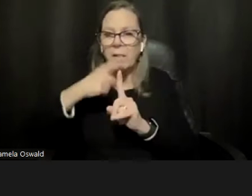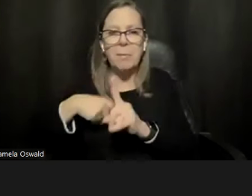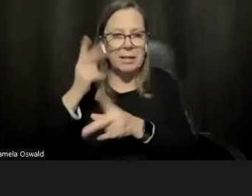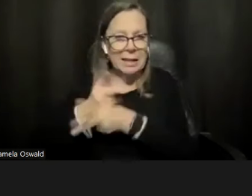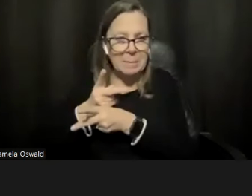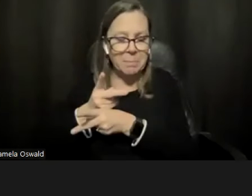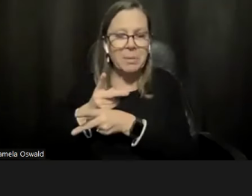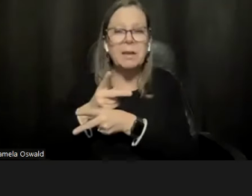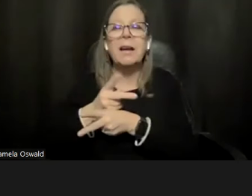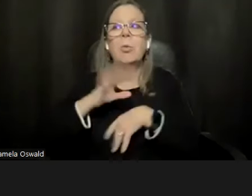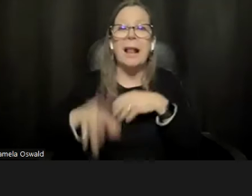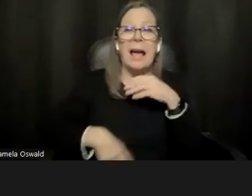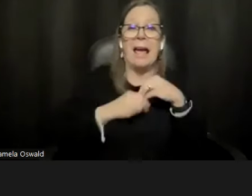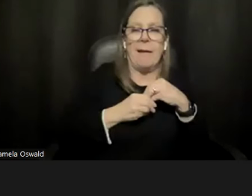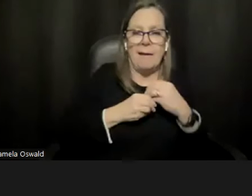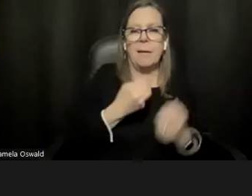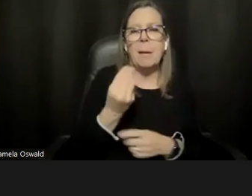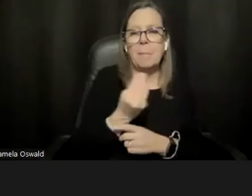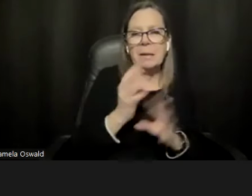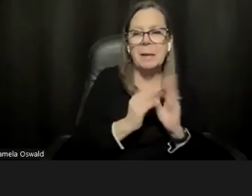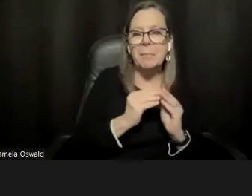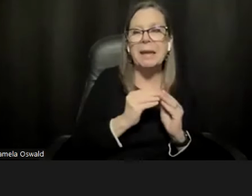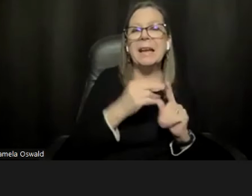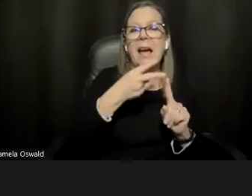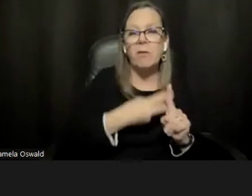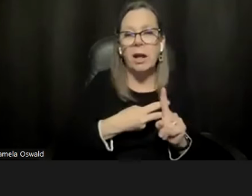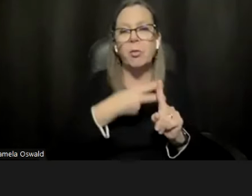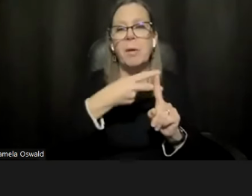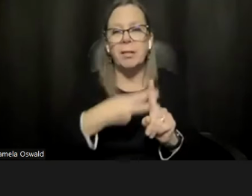month for those to attend on Mondays.